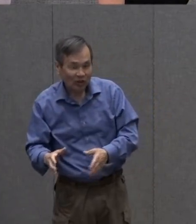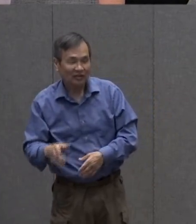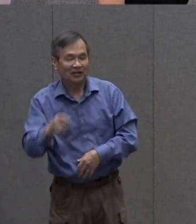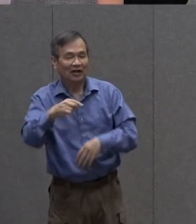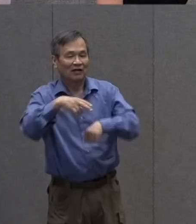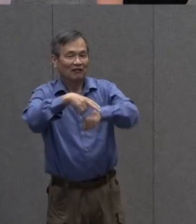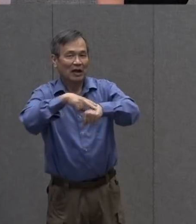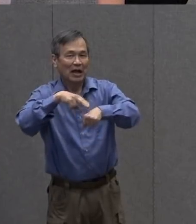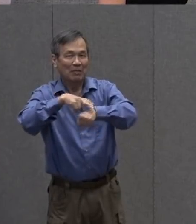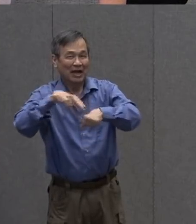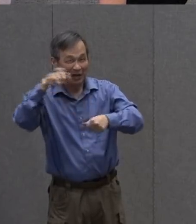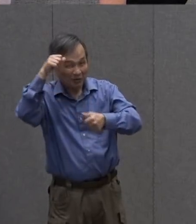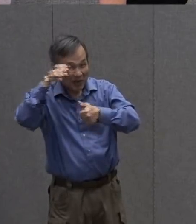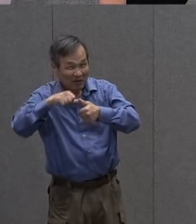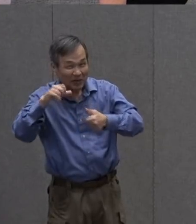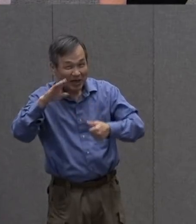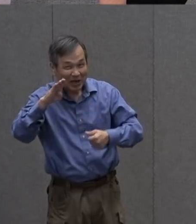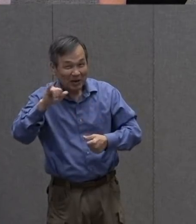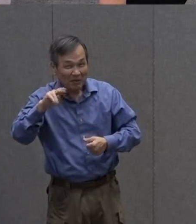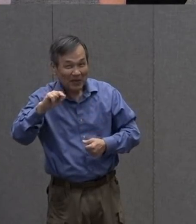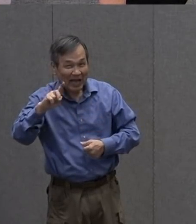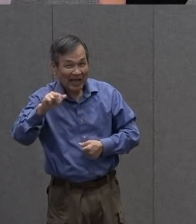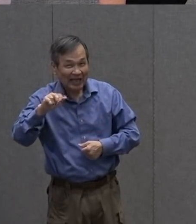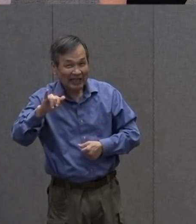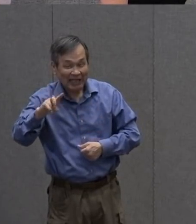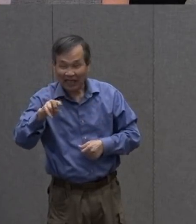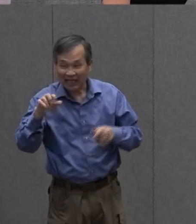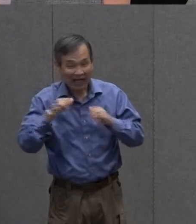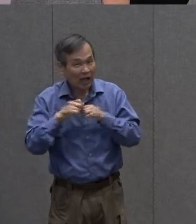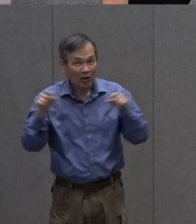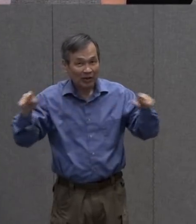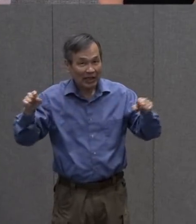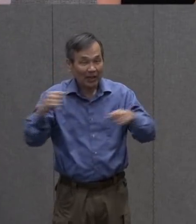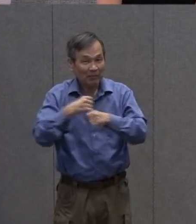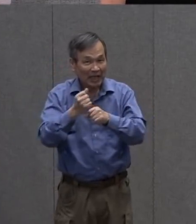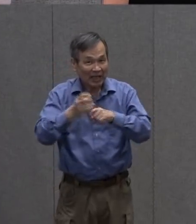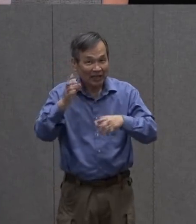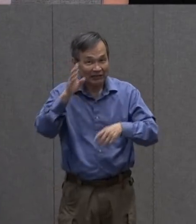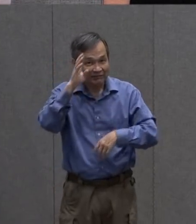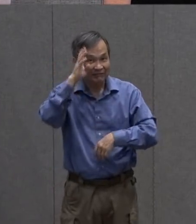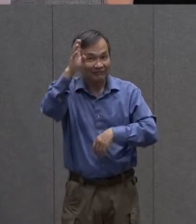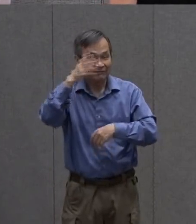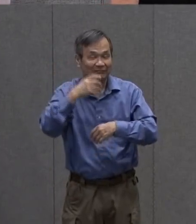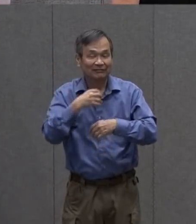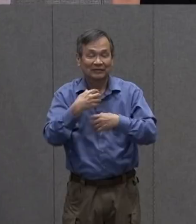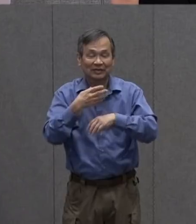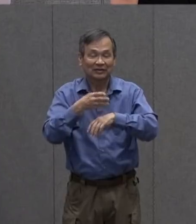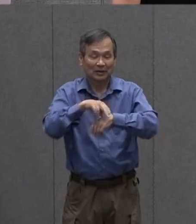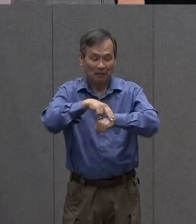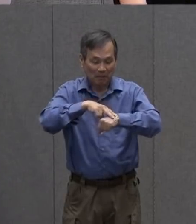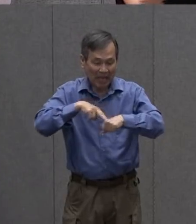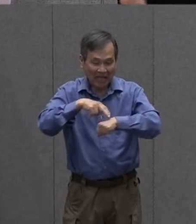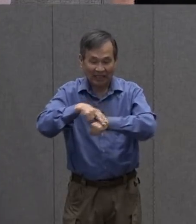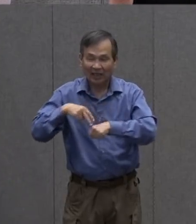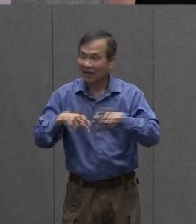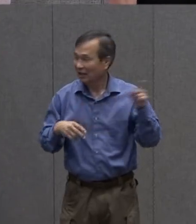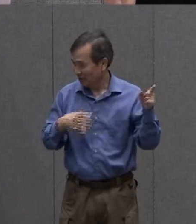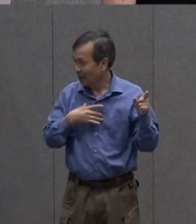The really awesome book about the creation of the Band-Aid. I like that Mrs. Craff used what we learned last week